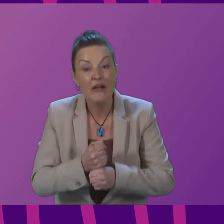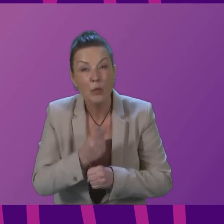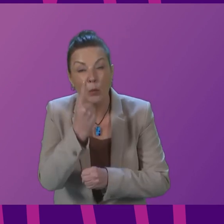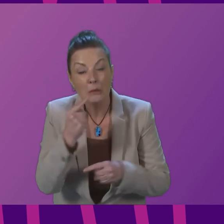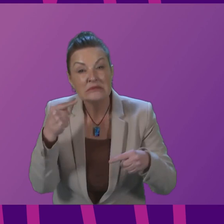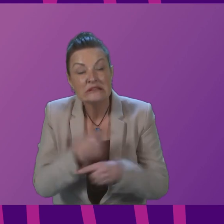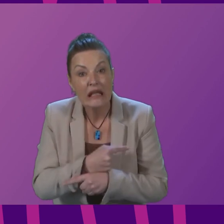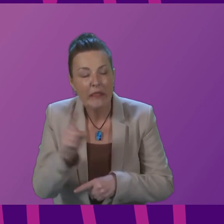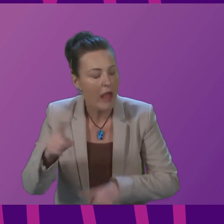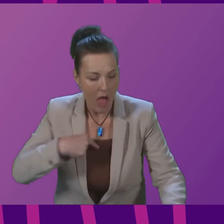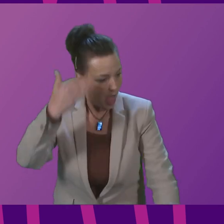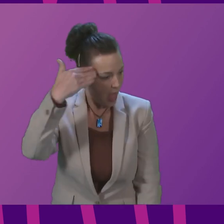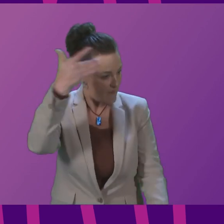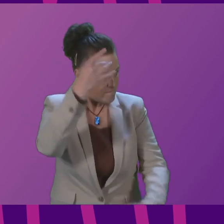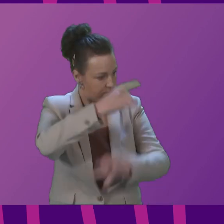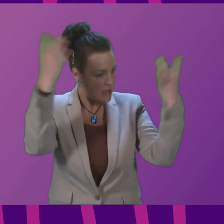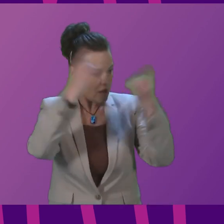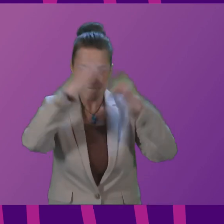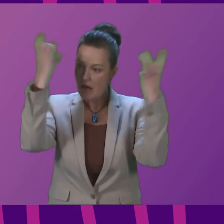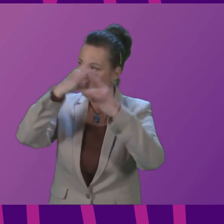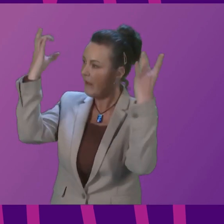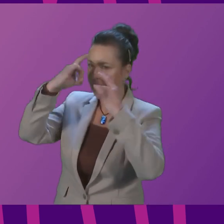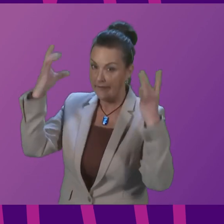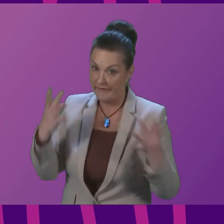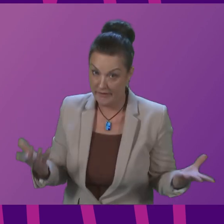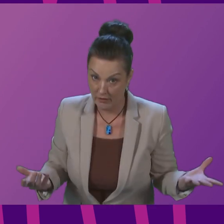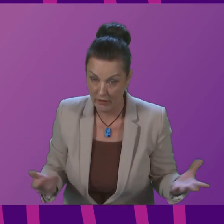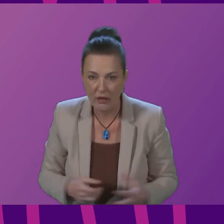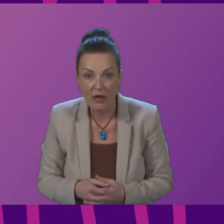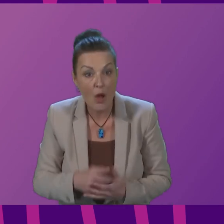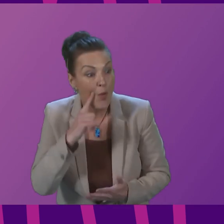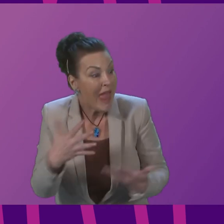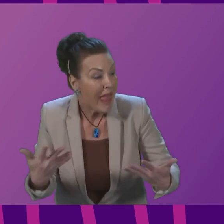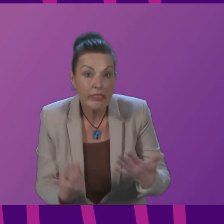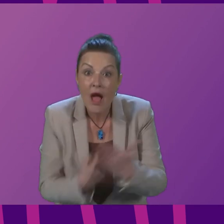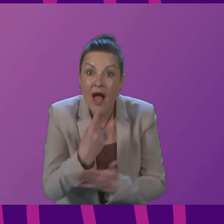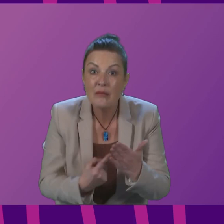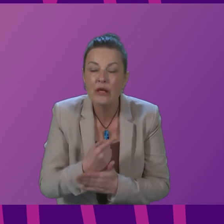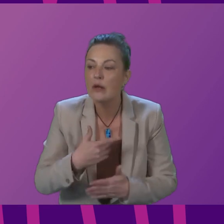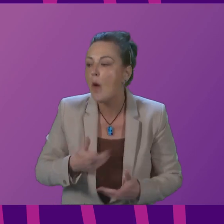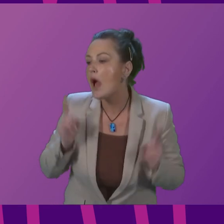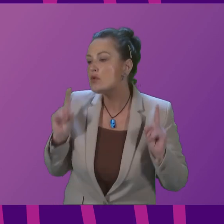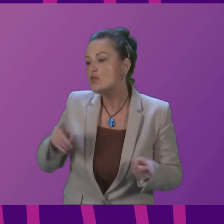Then, her memory is like a sieve. Every time the going gets tough, we hear, “She can’t recall,” “She doesn’t